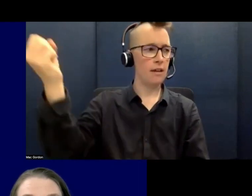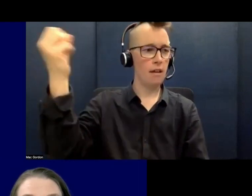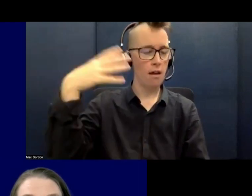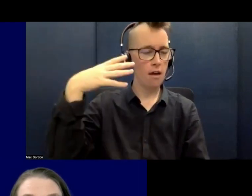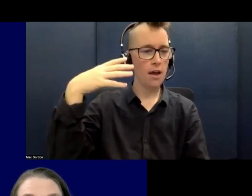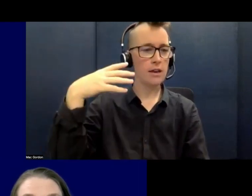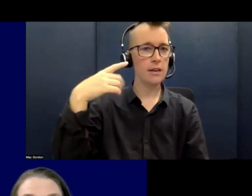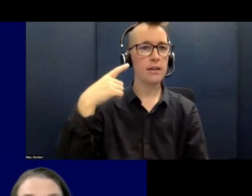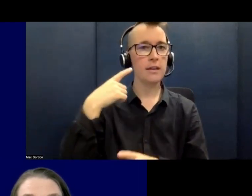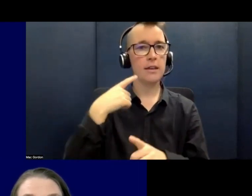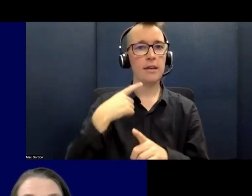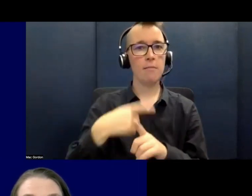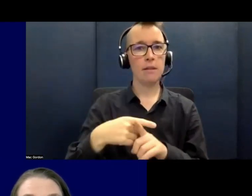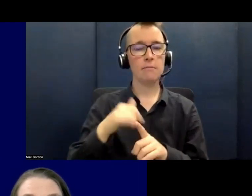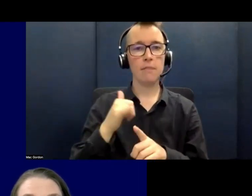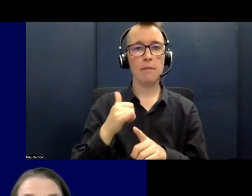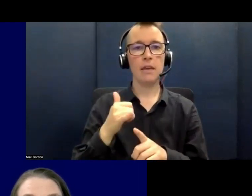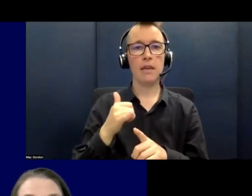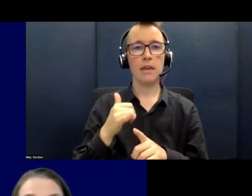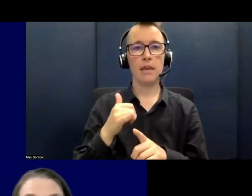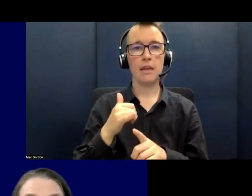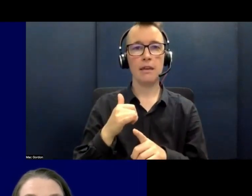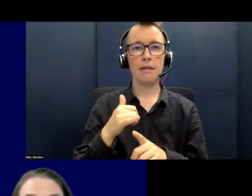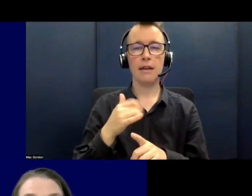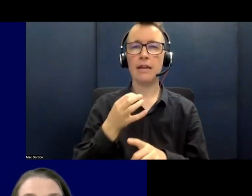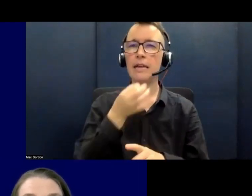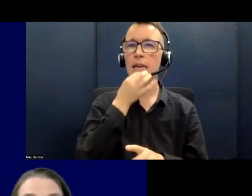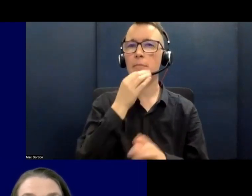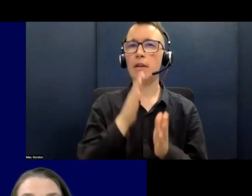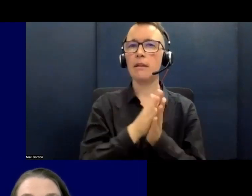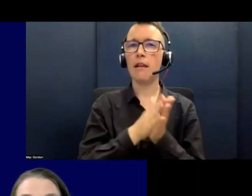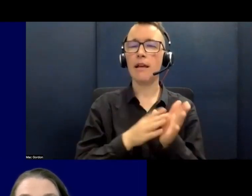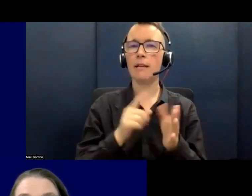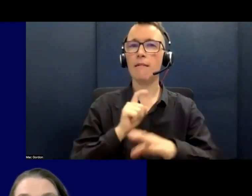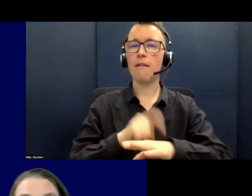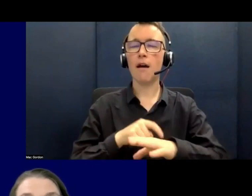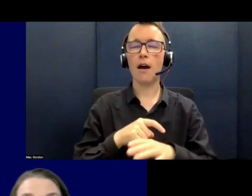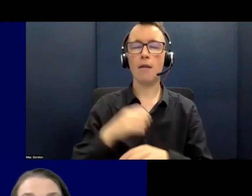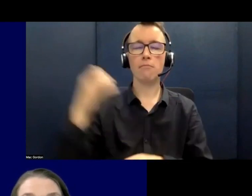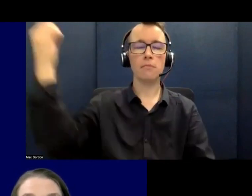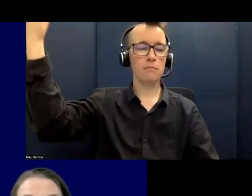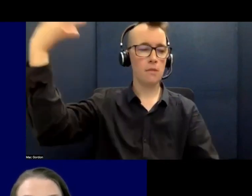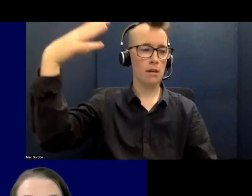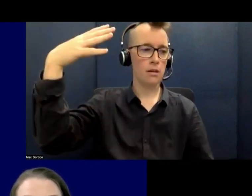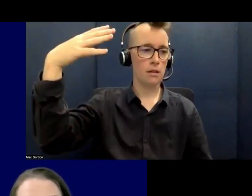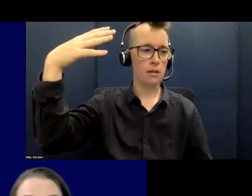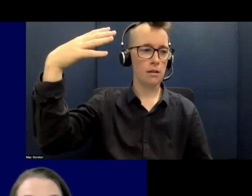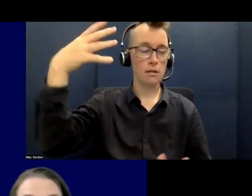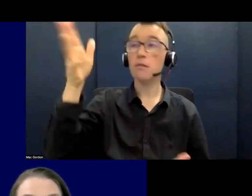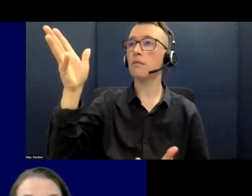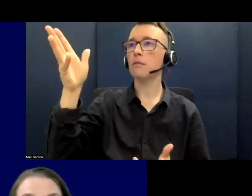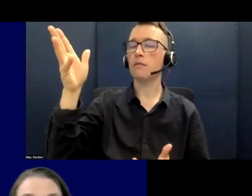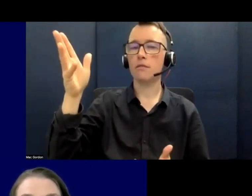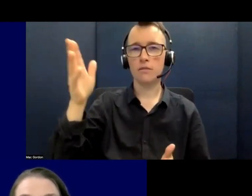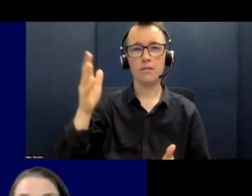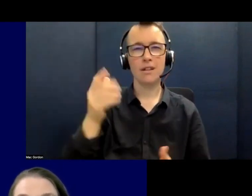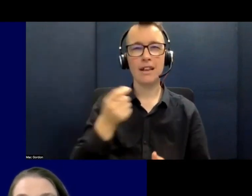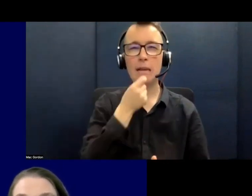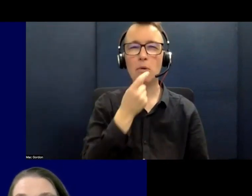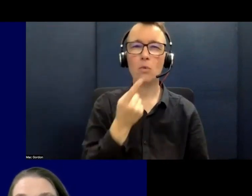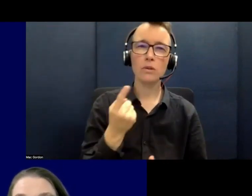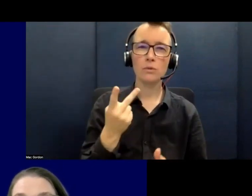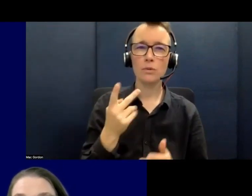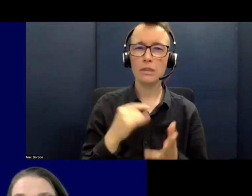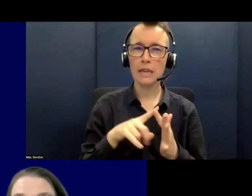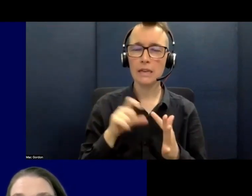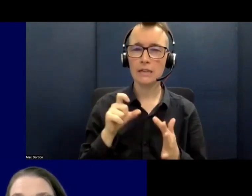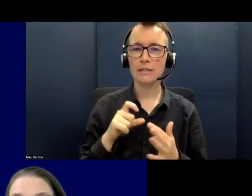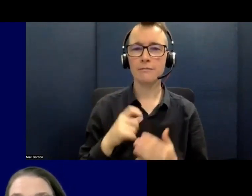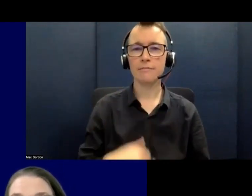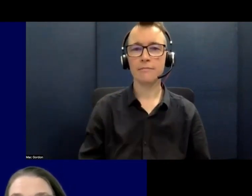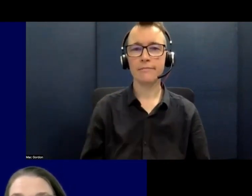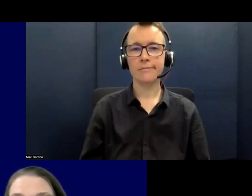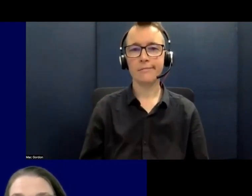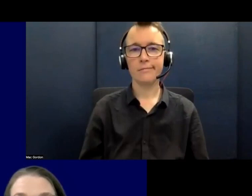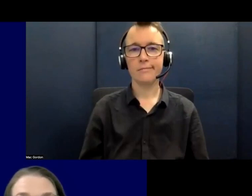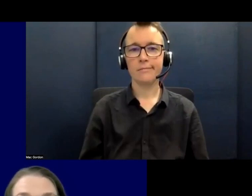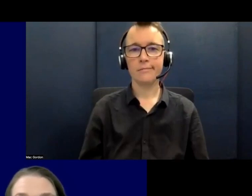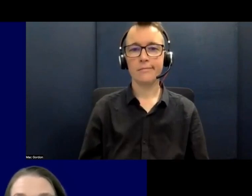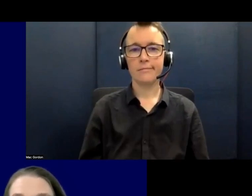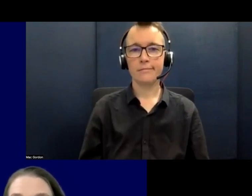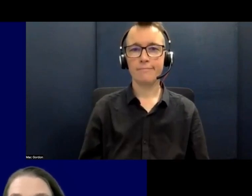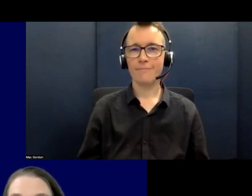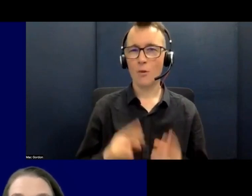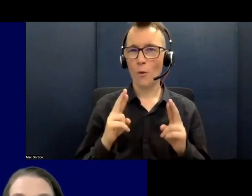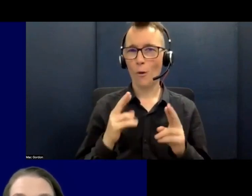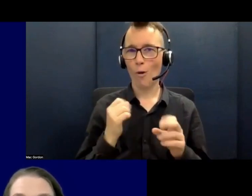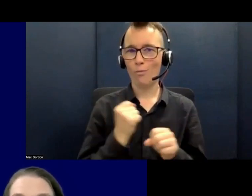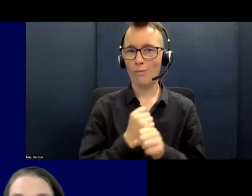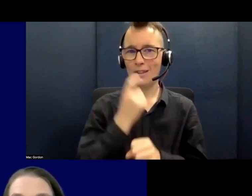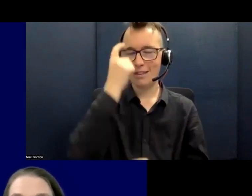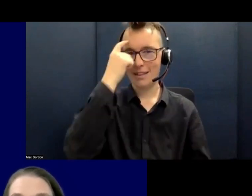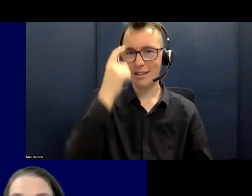be latency to be able to pick up that light perception to consider. I hope that makes sense.